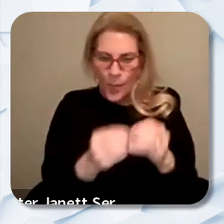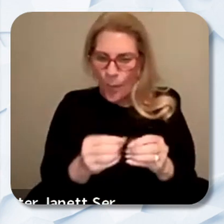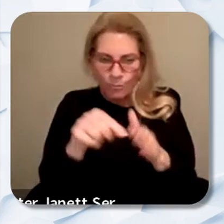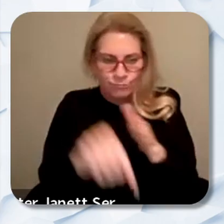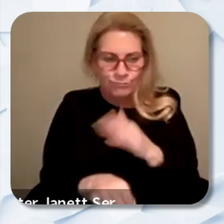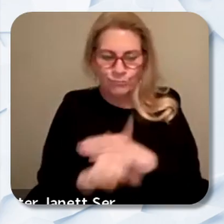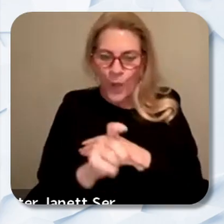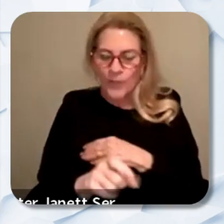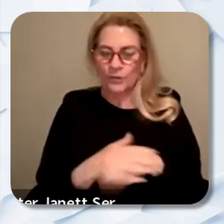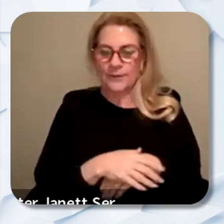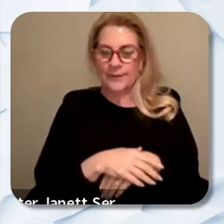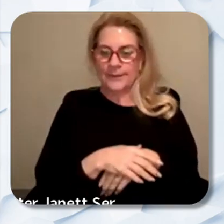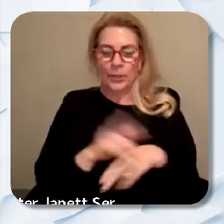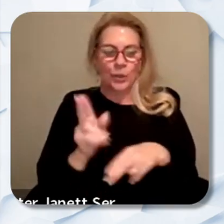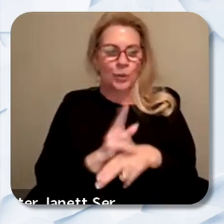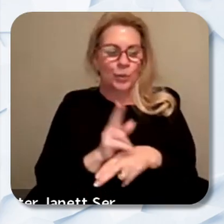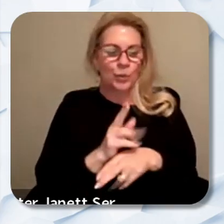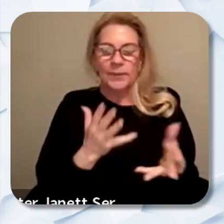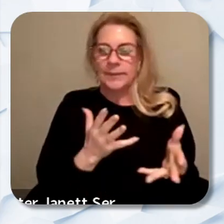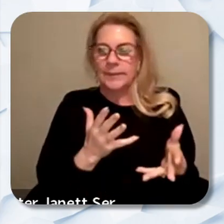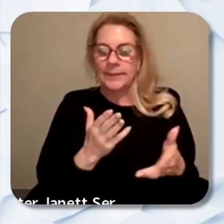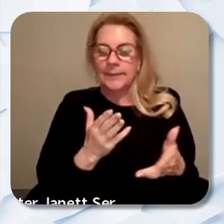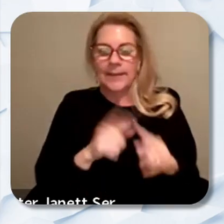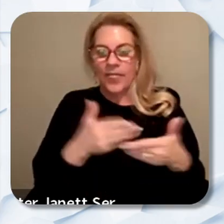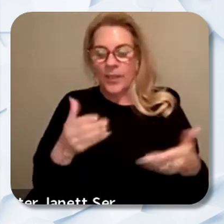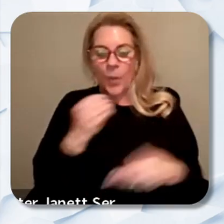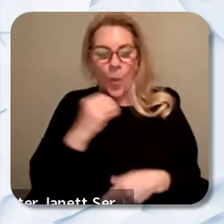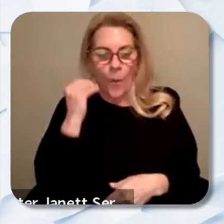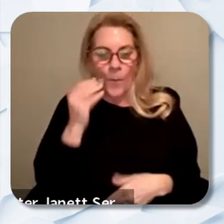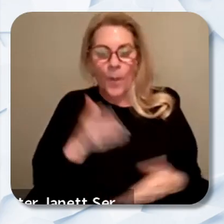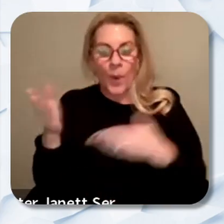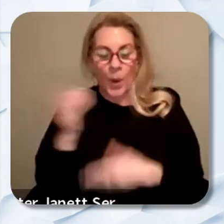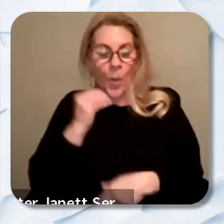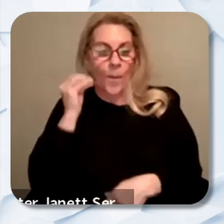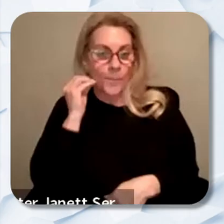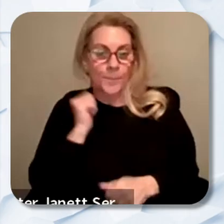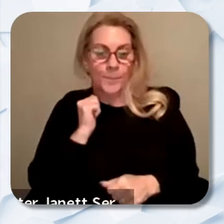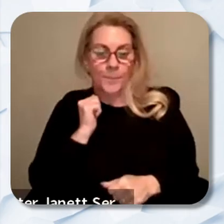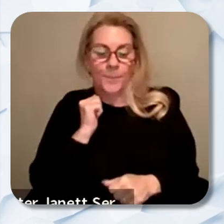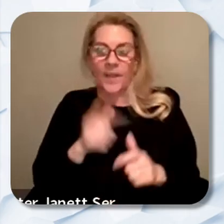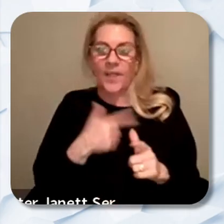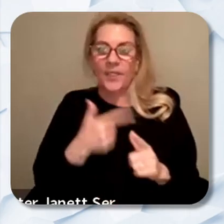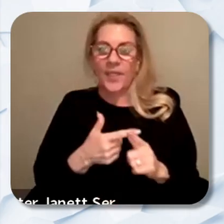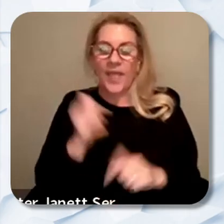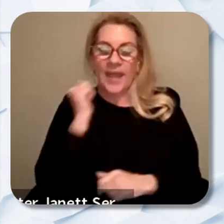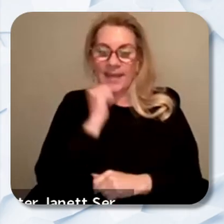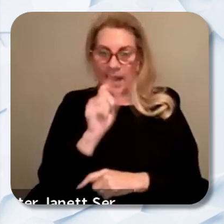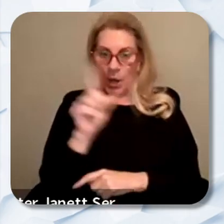them prompts and to use at at home taking it at home and then that daily question coincides with